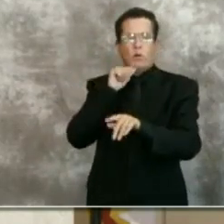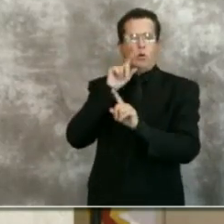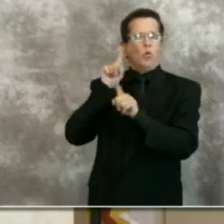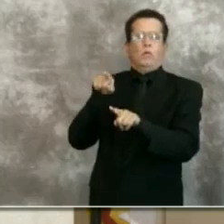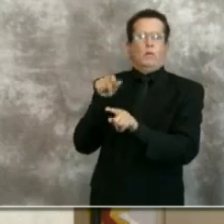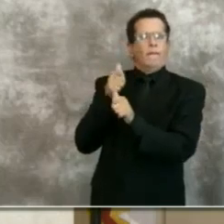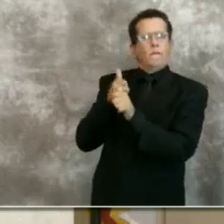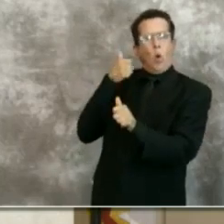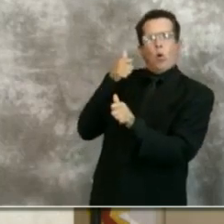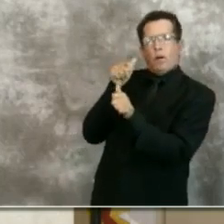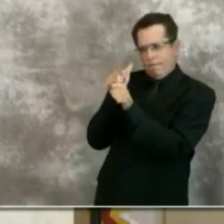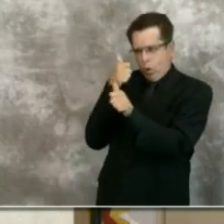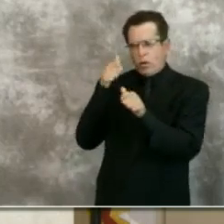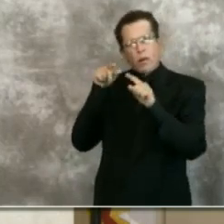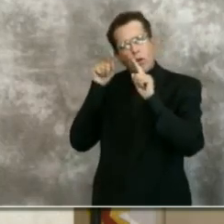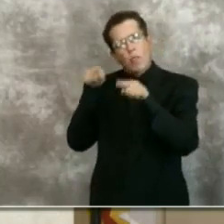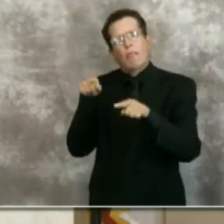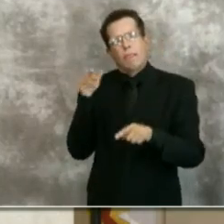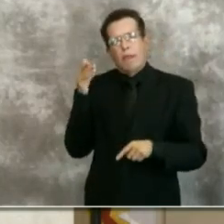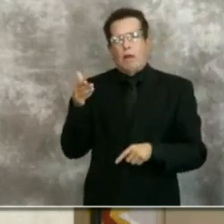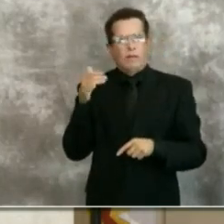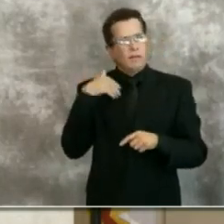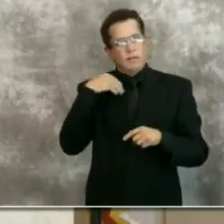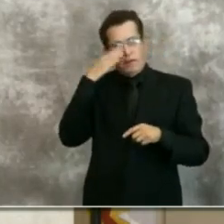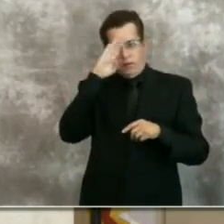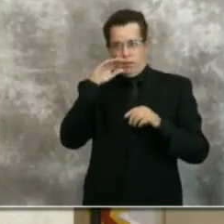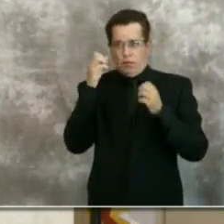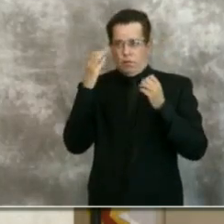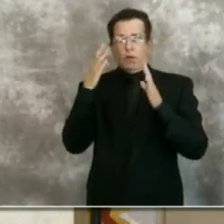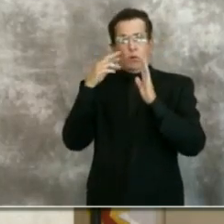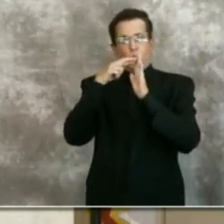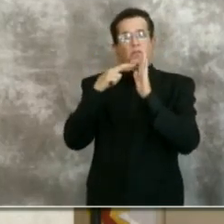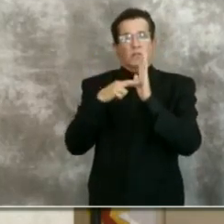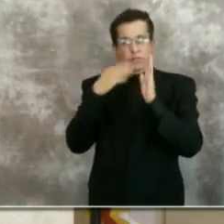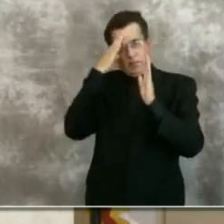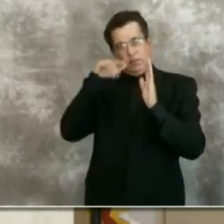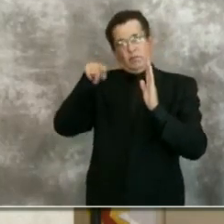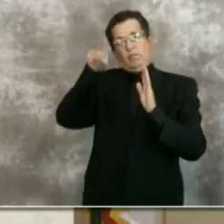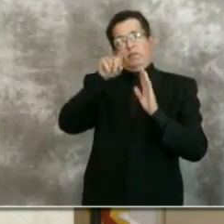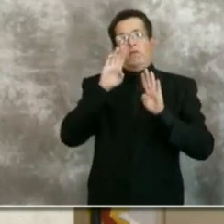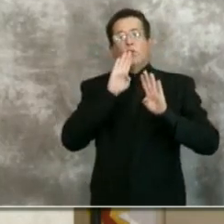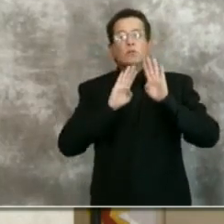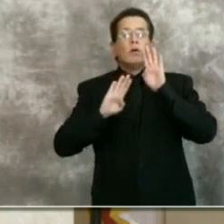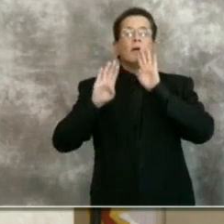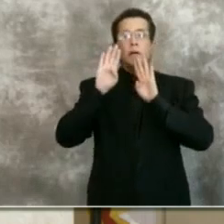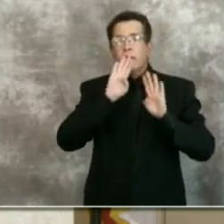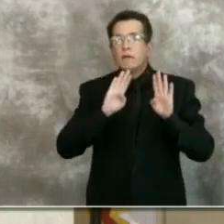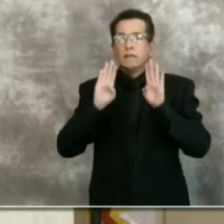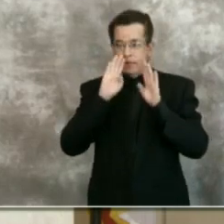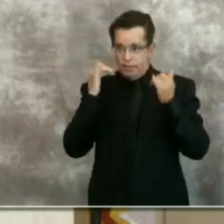WASHING THEIR HANDS AND AVOIDING LARGE GATHERINGS WITH PEOPLE OUTSIDE OF YOUR